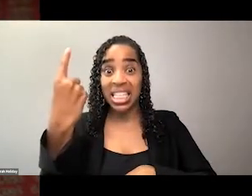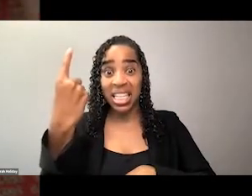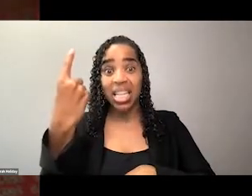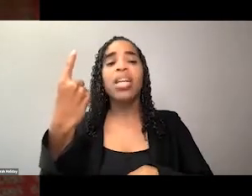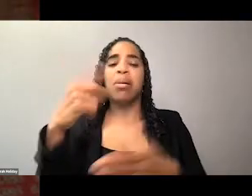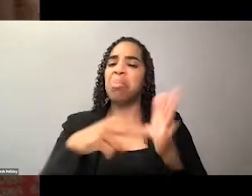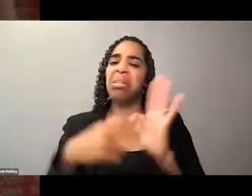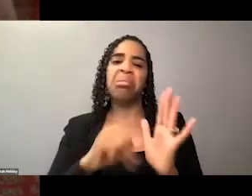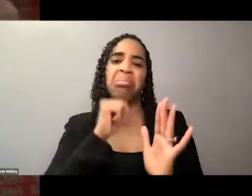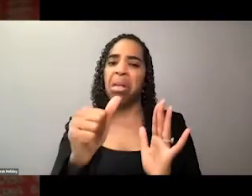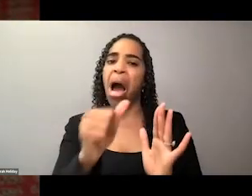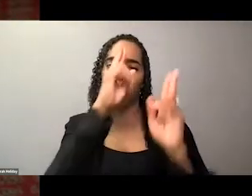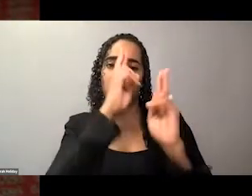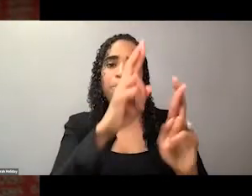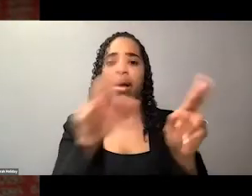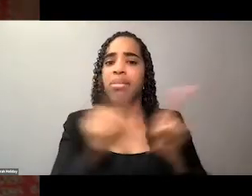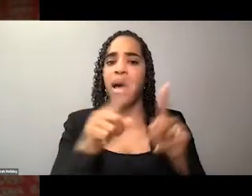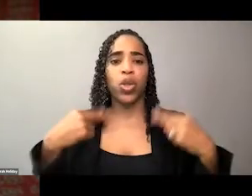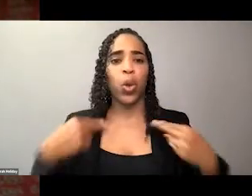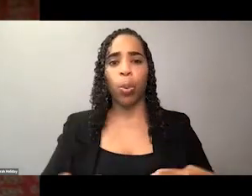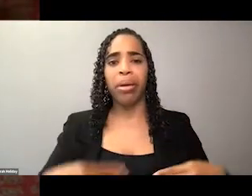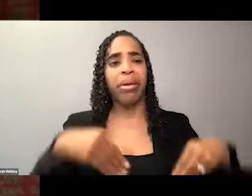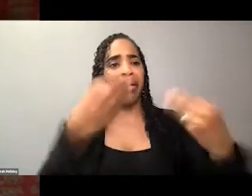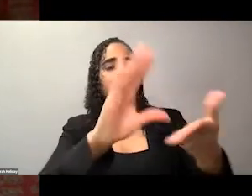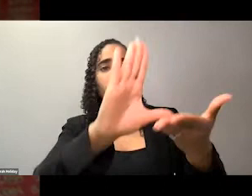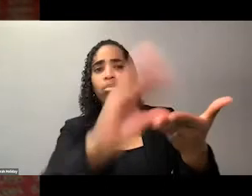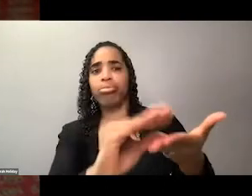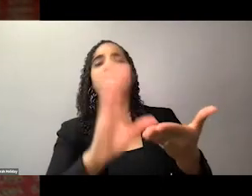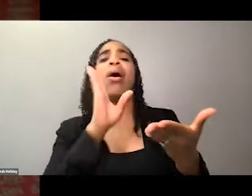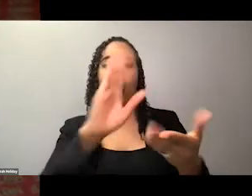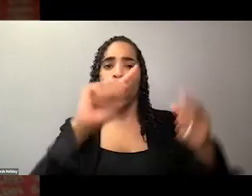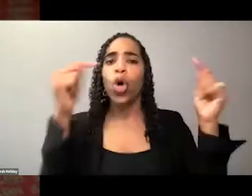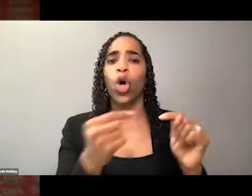is inhumane, degrading treatment and harmful to an individual's health.